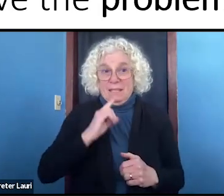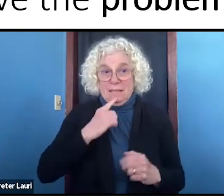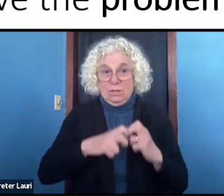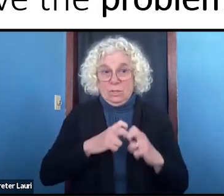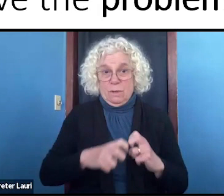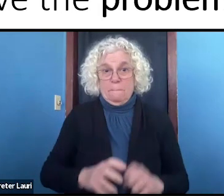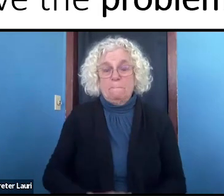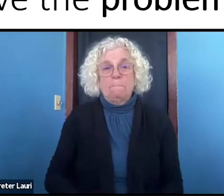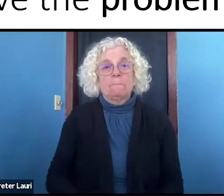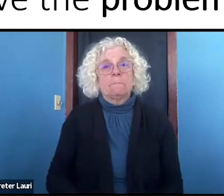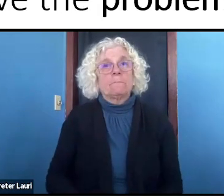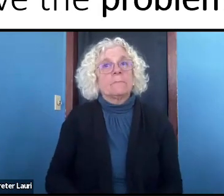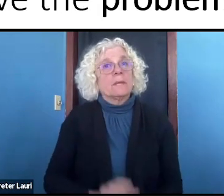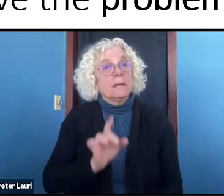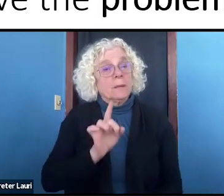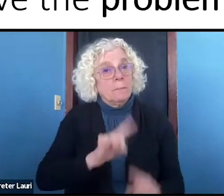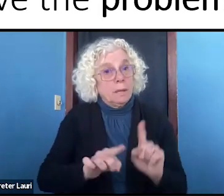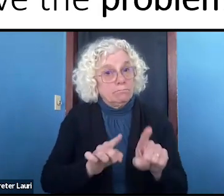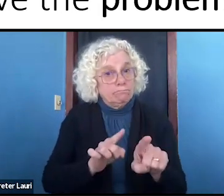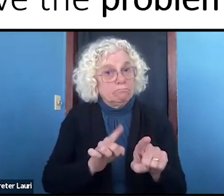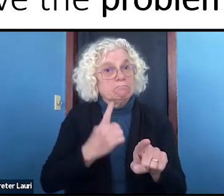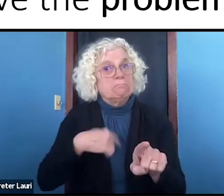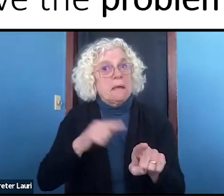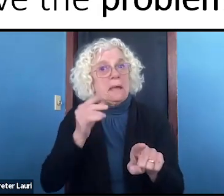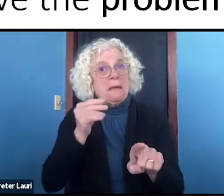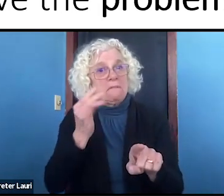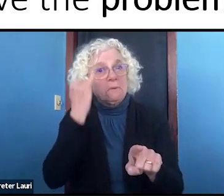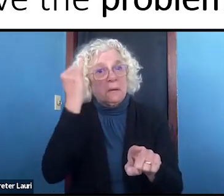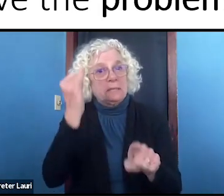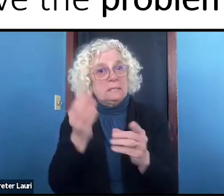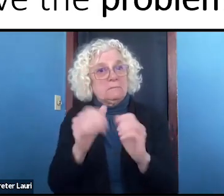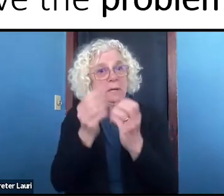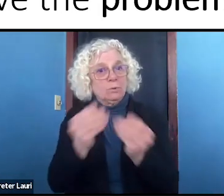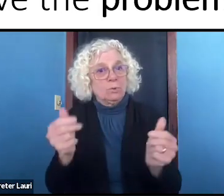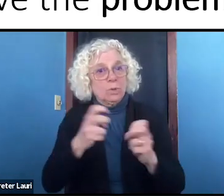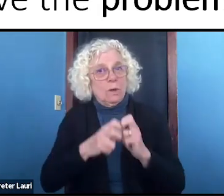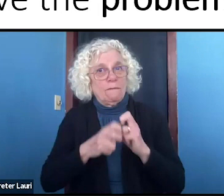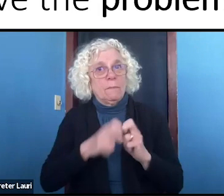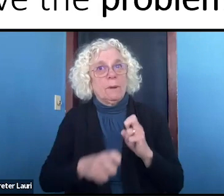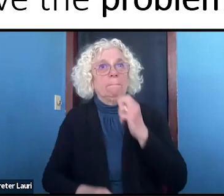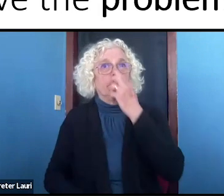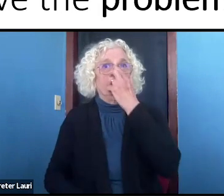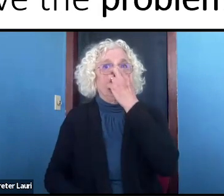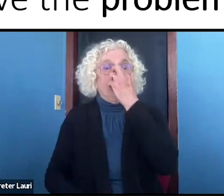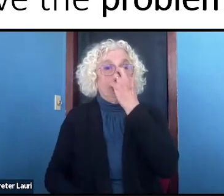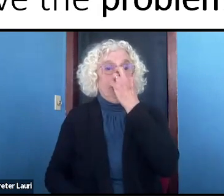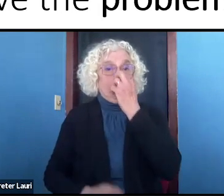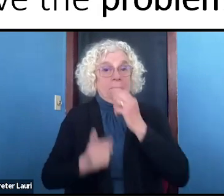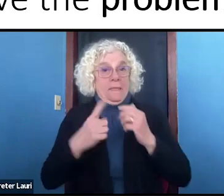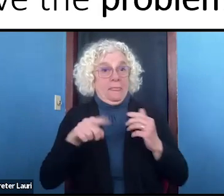but America, we do have some solutions. So we do have communities with crisis intervention teams.